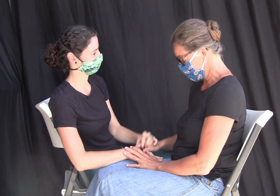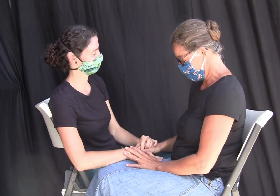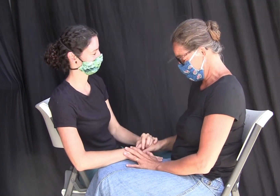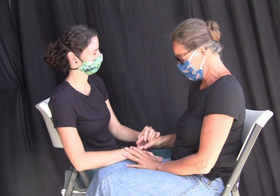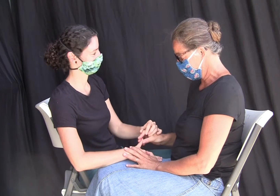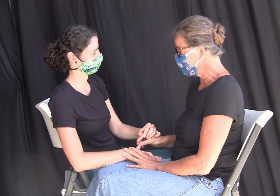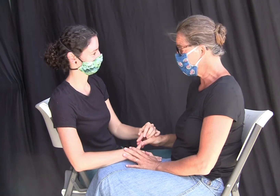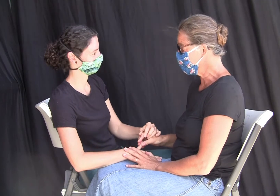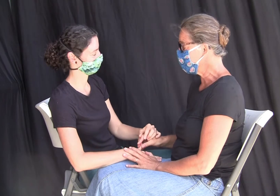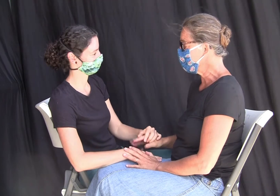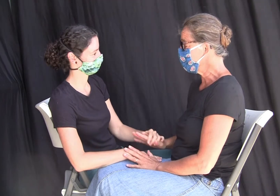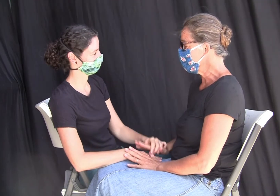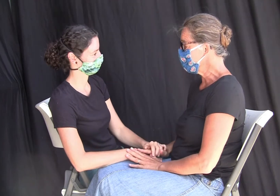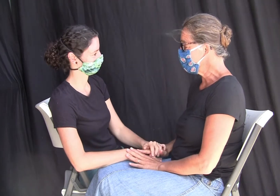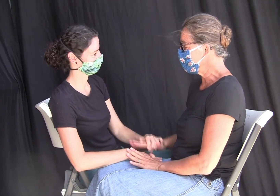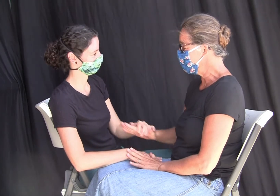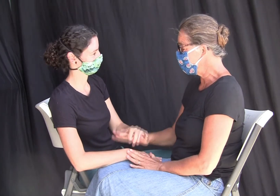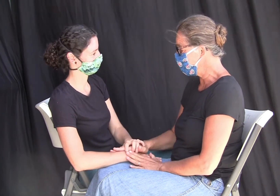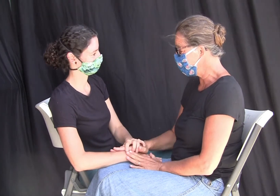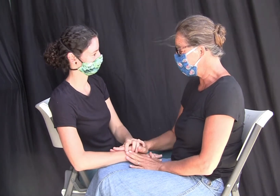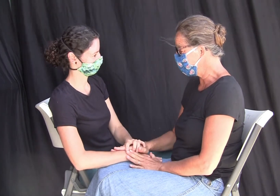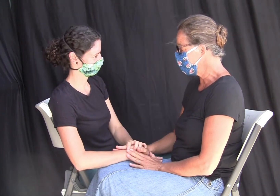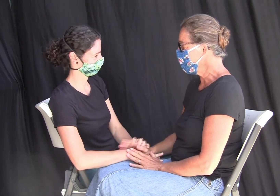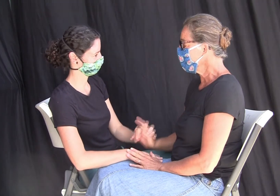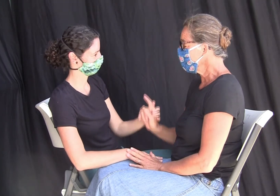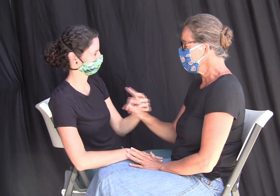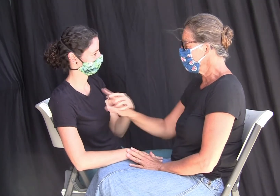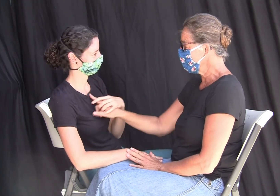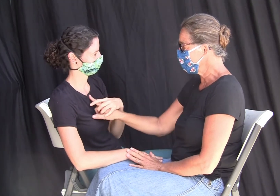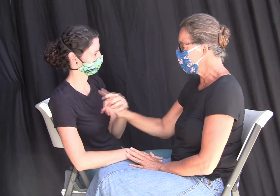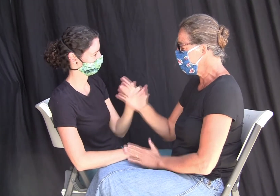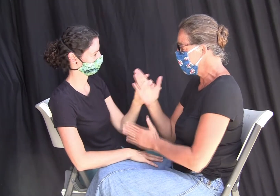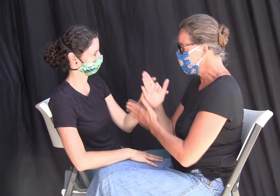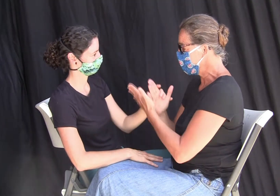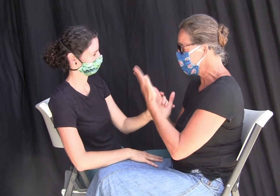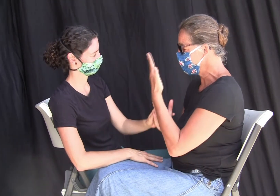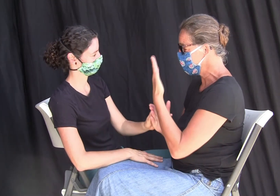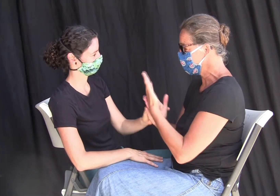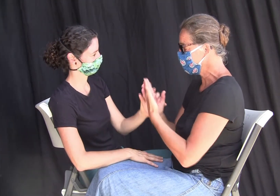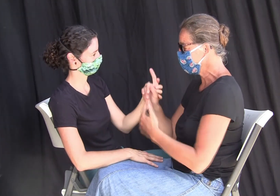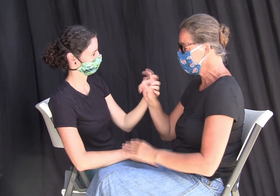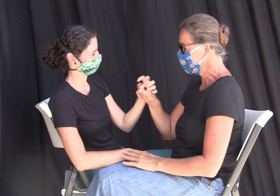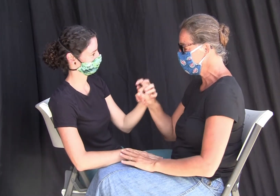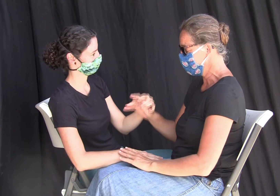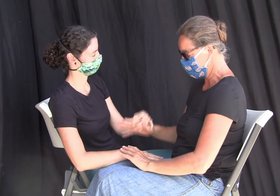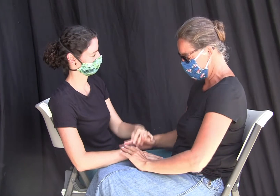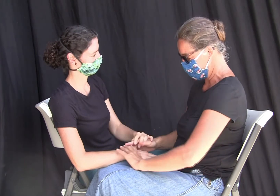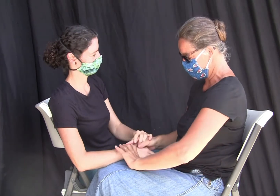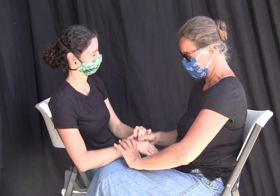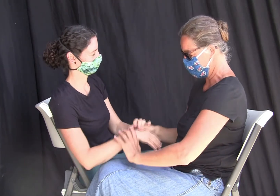The first step is to adopt the listening hand with thumb, index finger, and pinky extended.